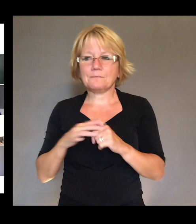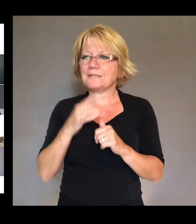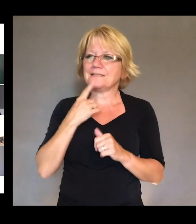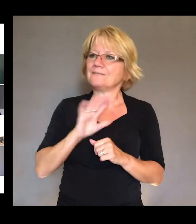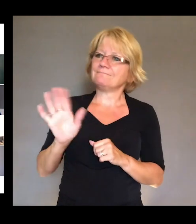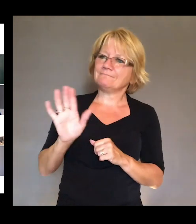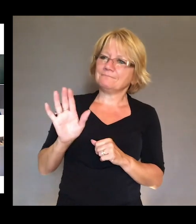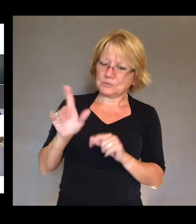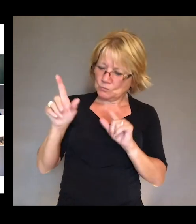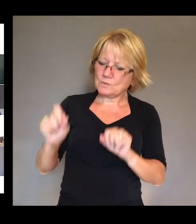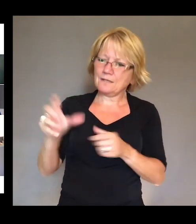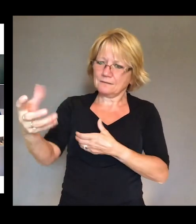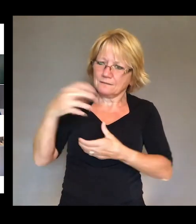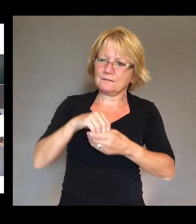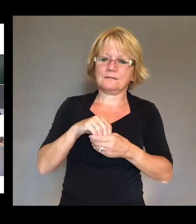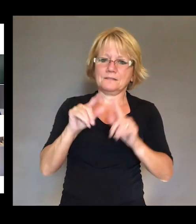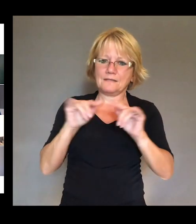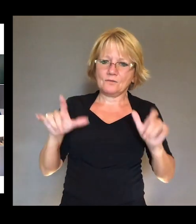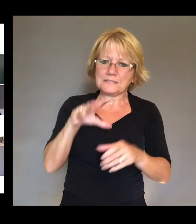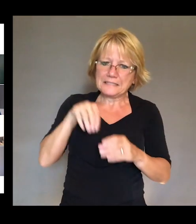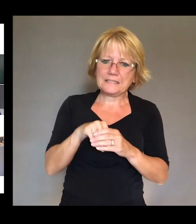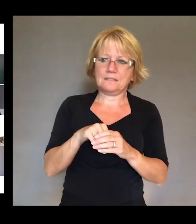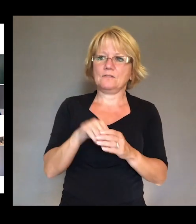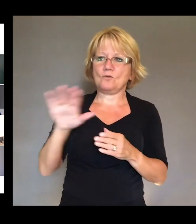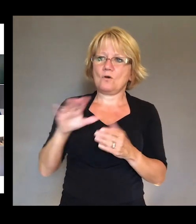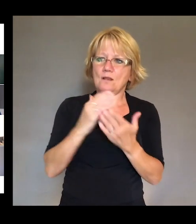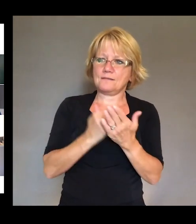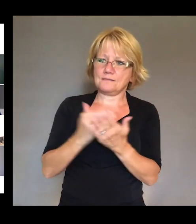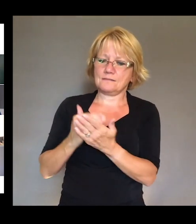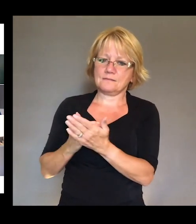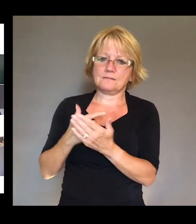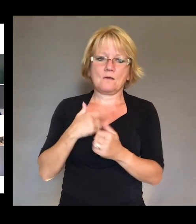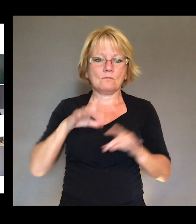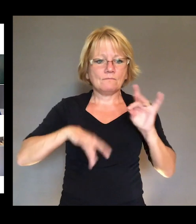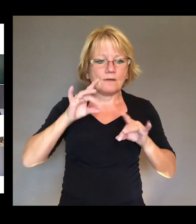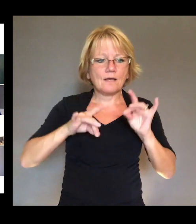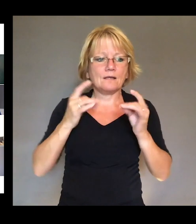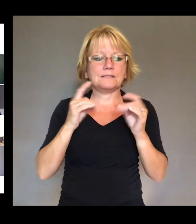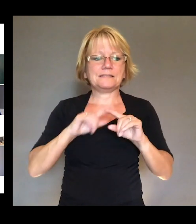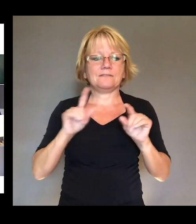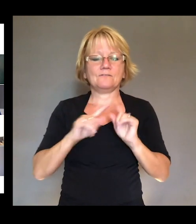But to that, I kind of pushed back and say, you can incorporate it. So I found a lot of different